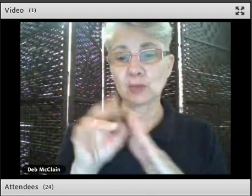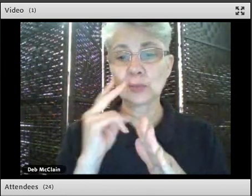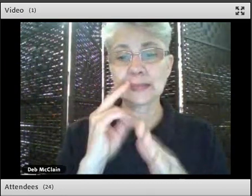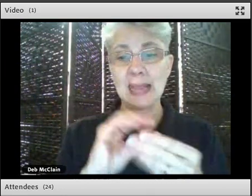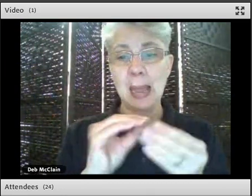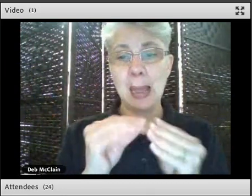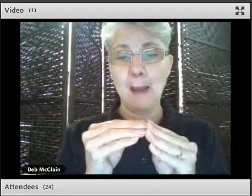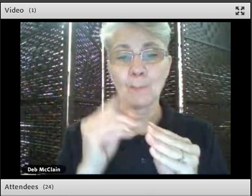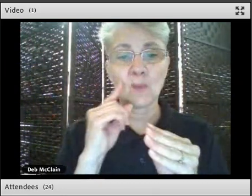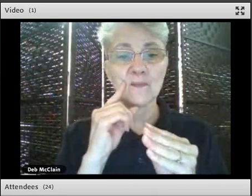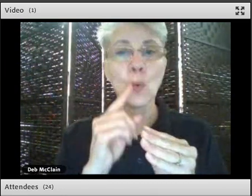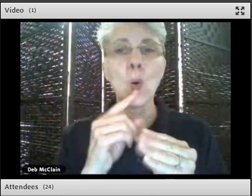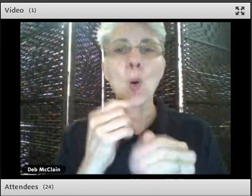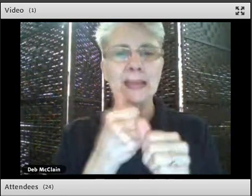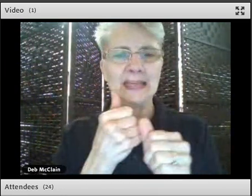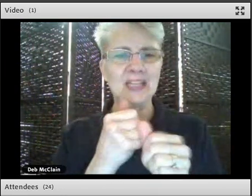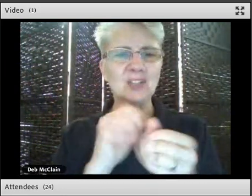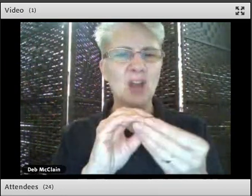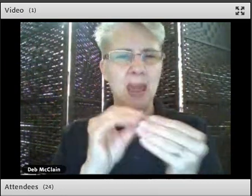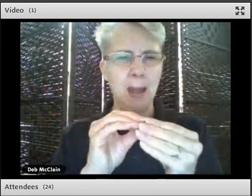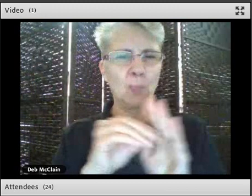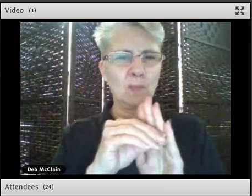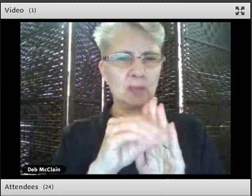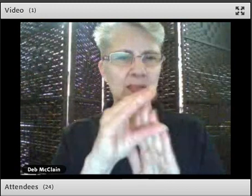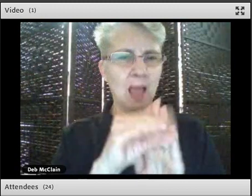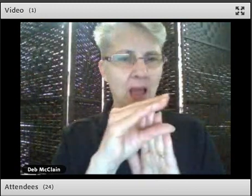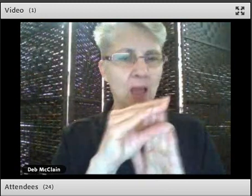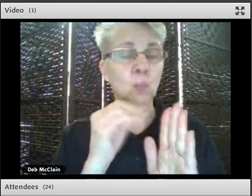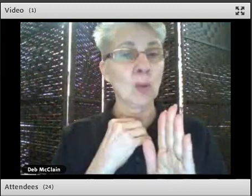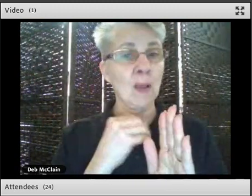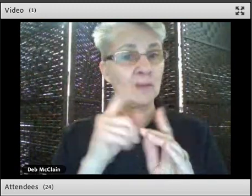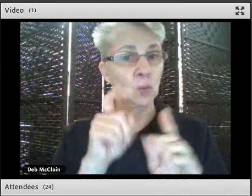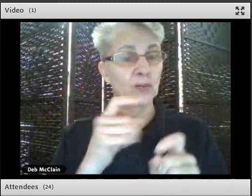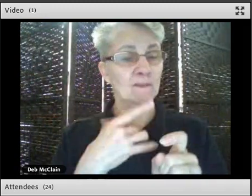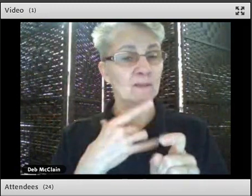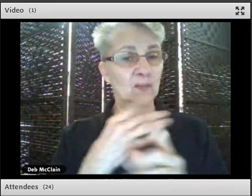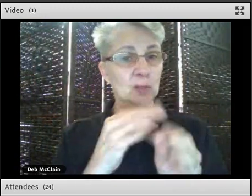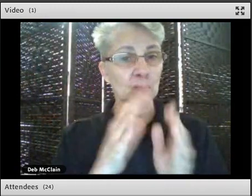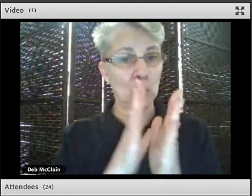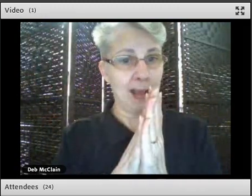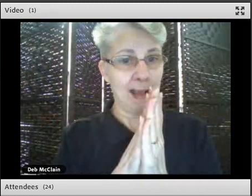please feel free to ask them at any point. And if you could also reference